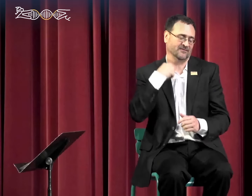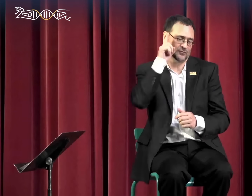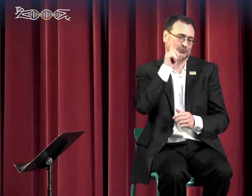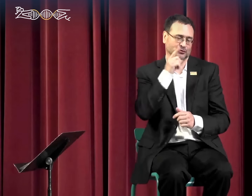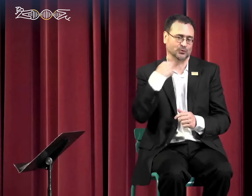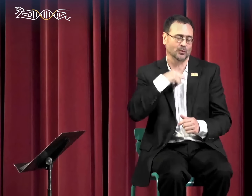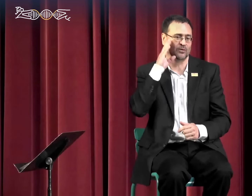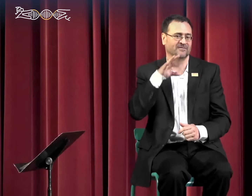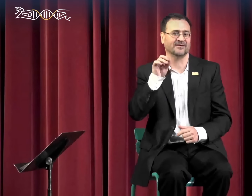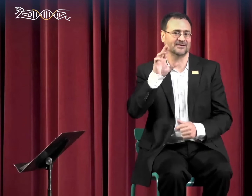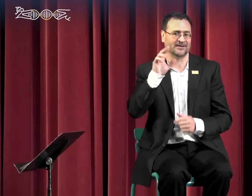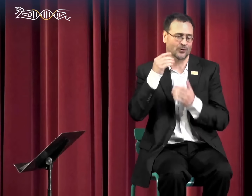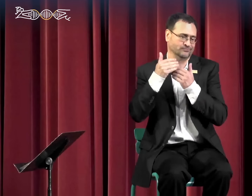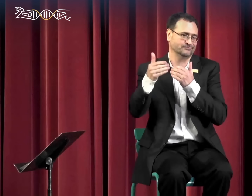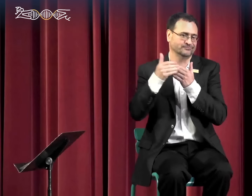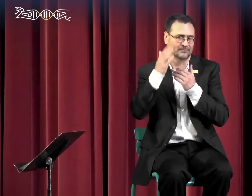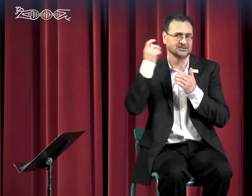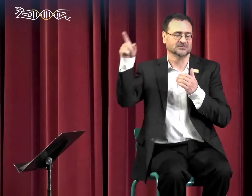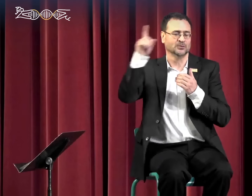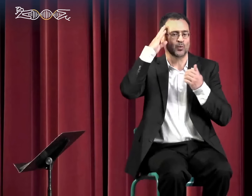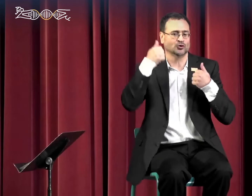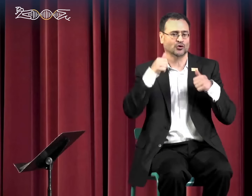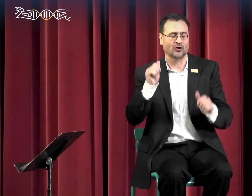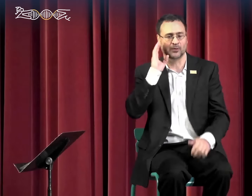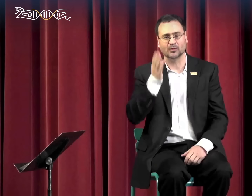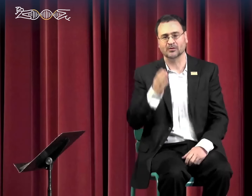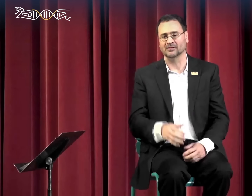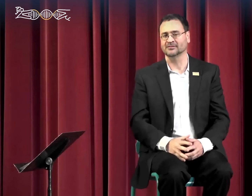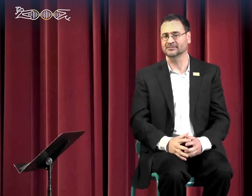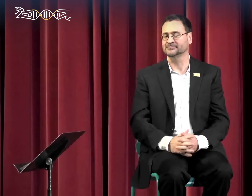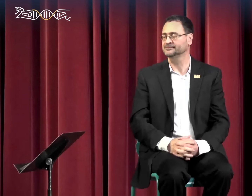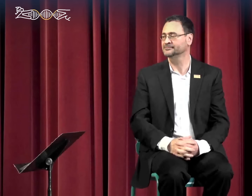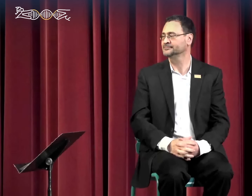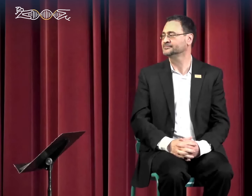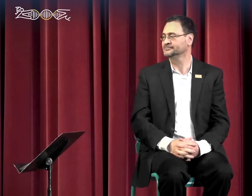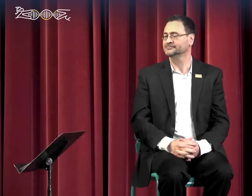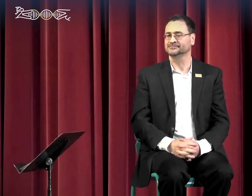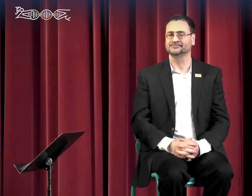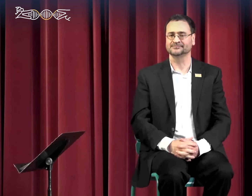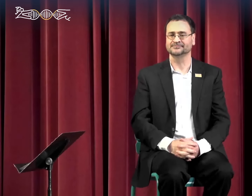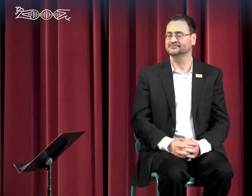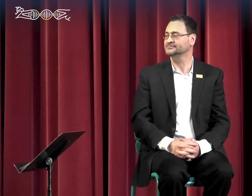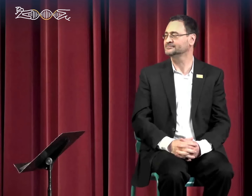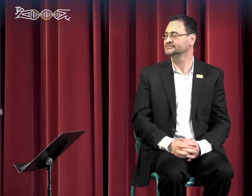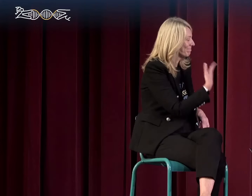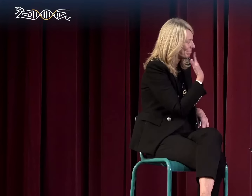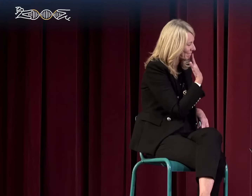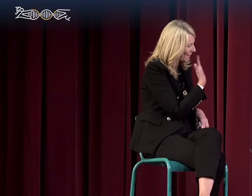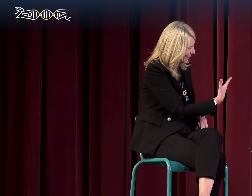Future remains to be seen on what those attempts and outcomes will look like.